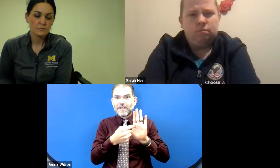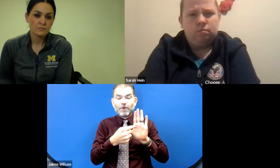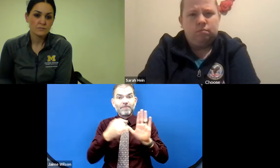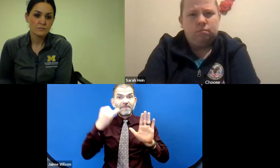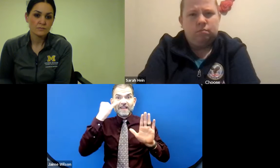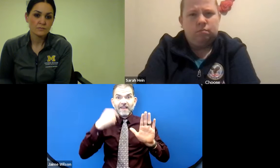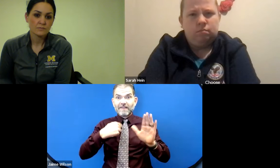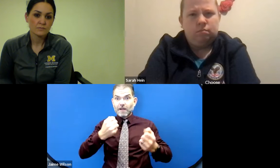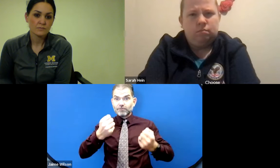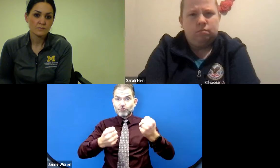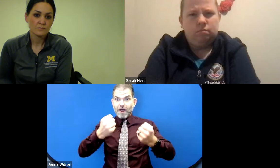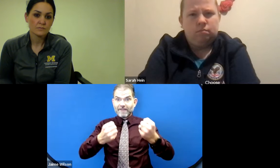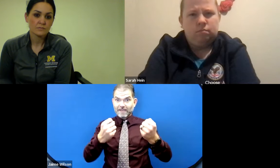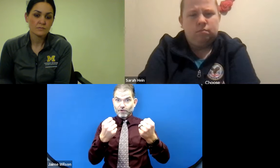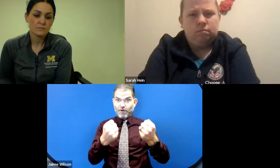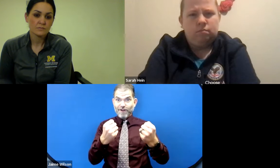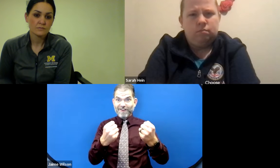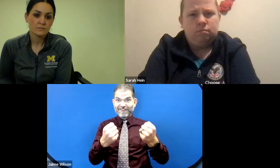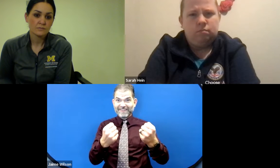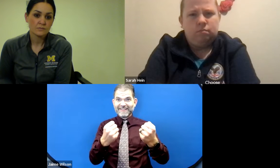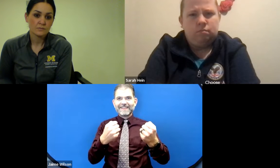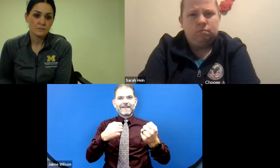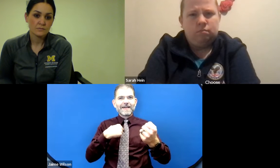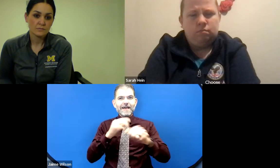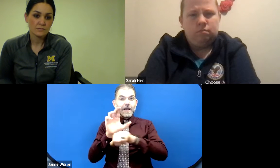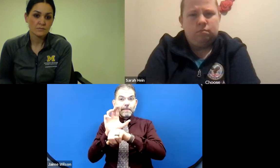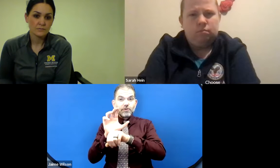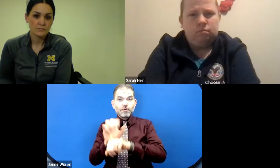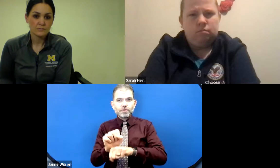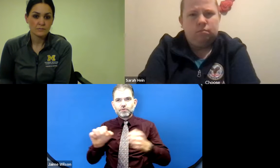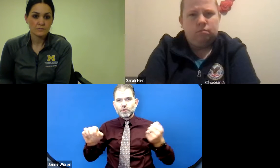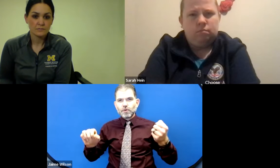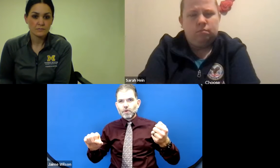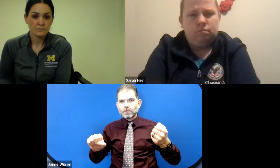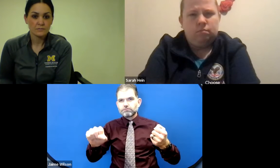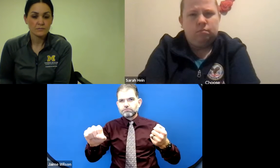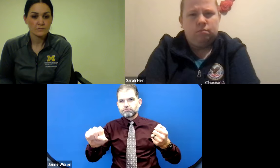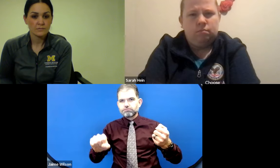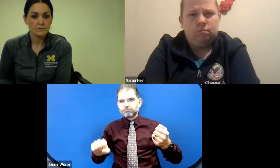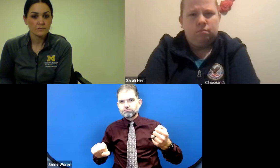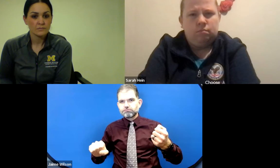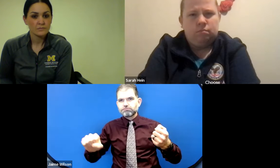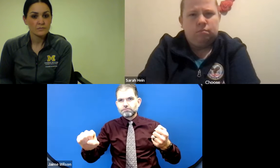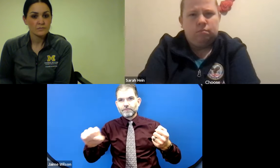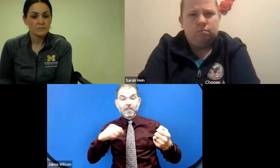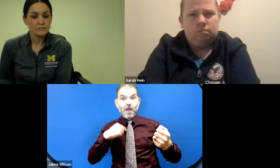ASL Interpreter: So that's things like. ASL Interpreter: for example. ASL Interpreter: for drivers who are used to shifting.